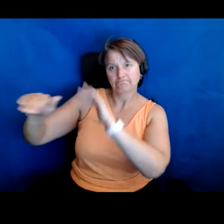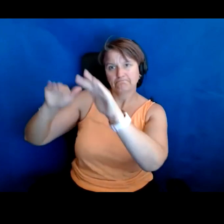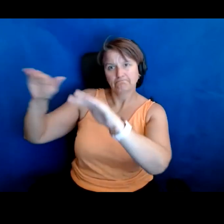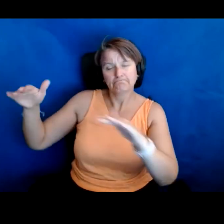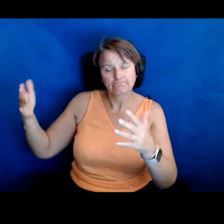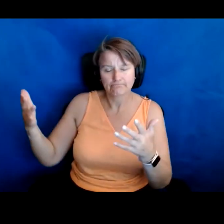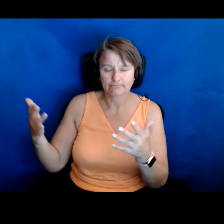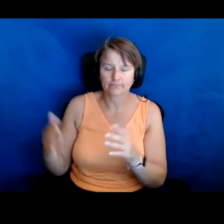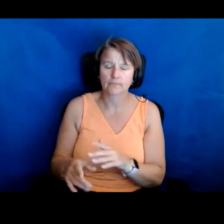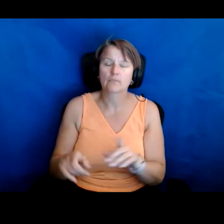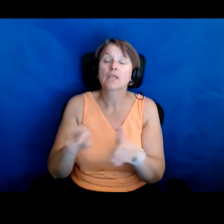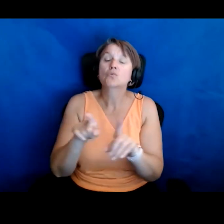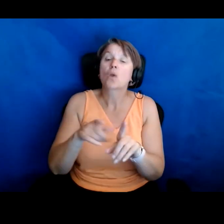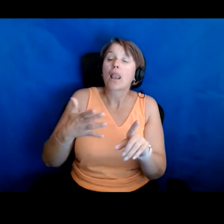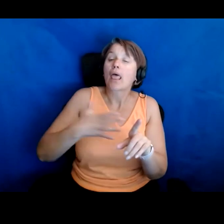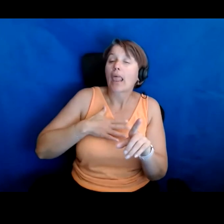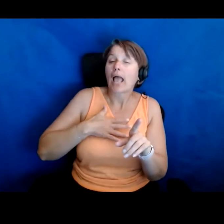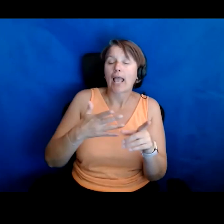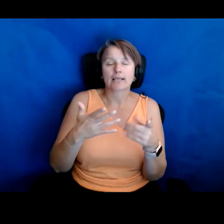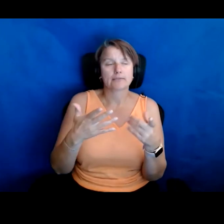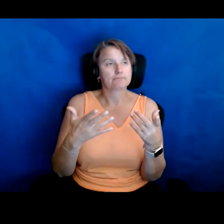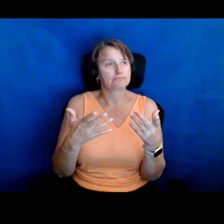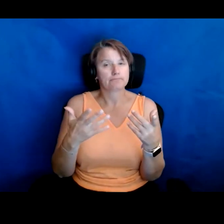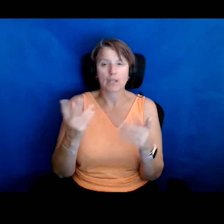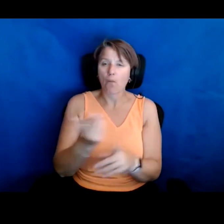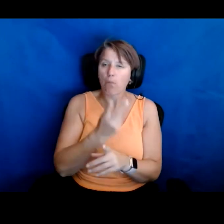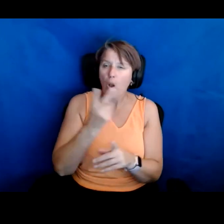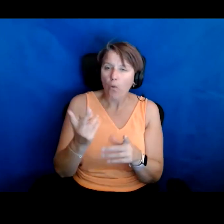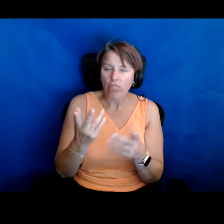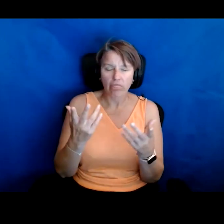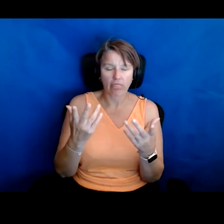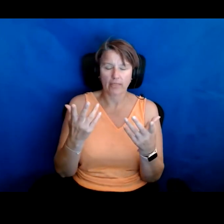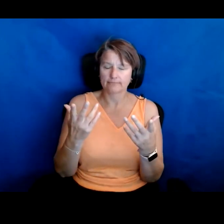And I really like this way that you've like both, for some reason, you both nailed to really